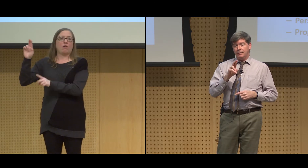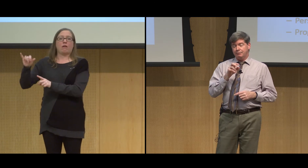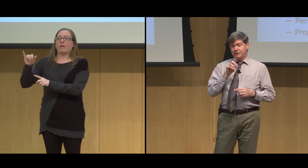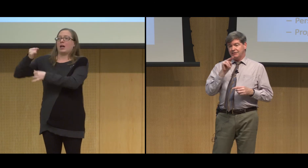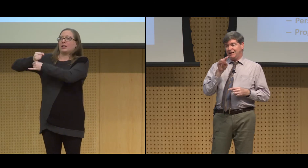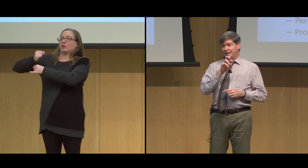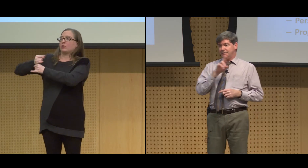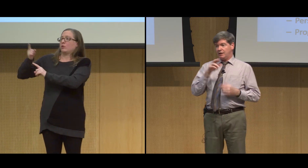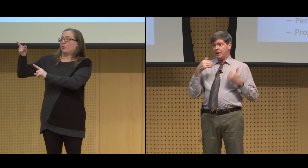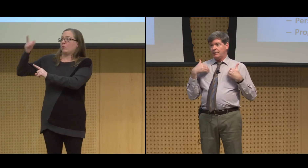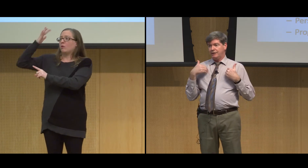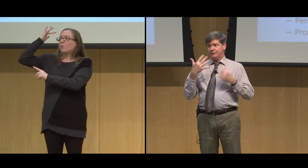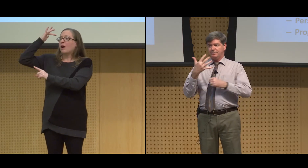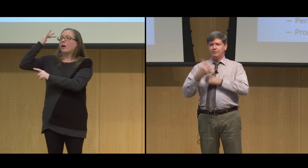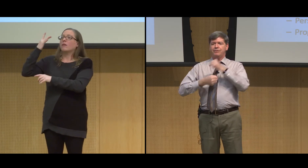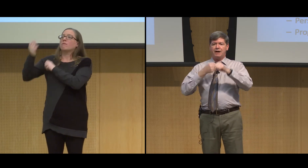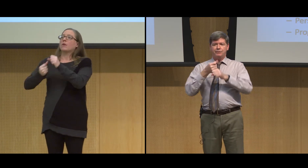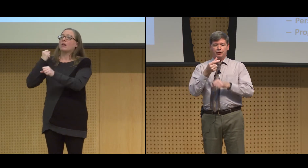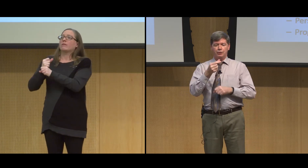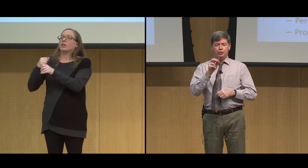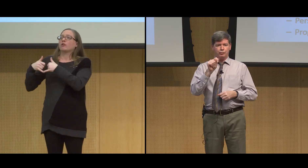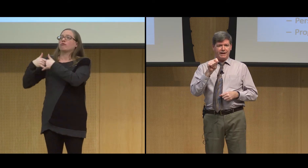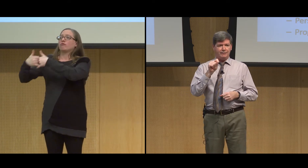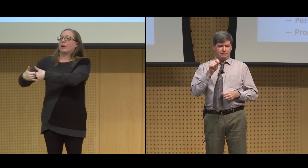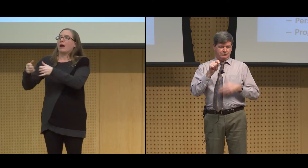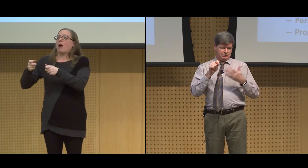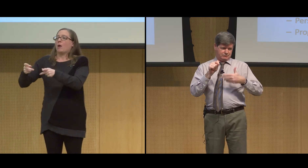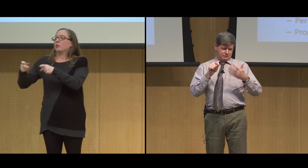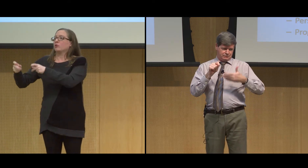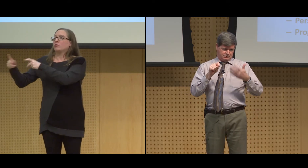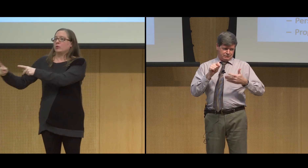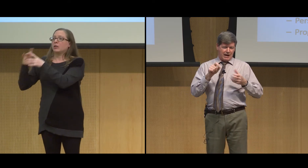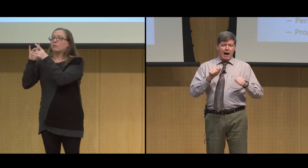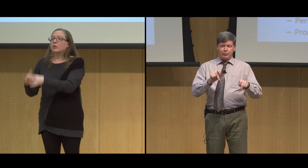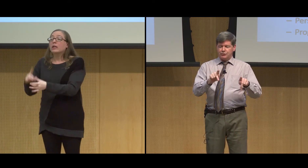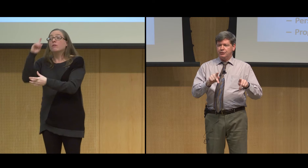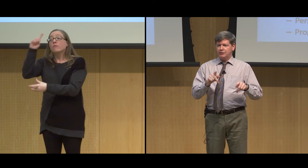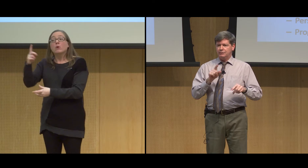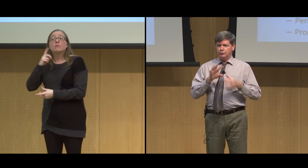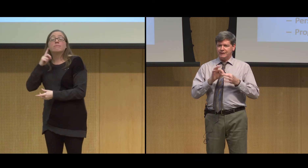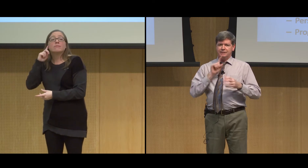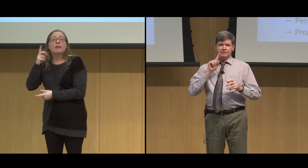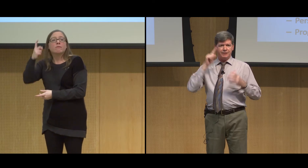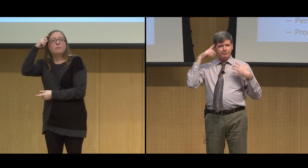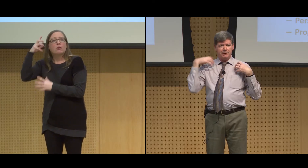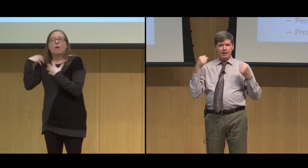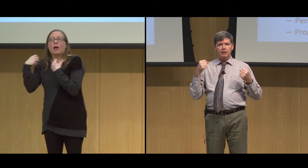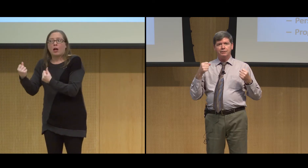because NIDRR had this 5-year grant opportunity related to deaf mental health,